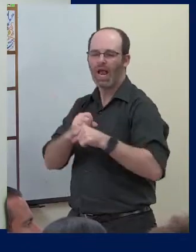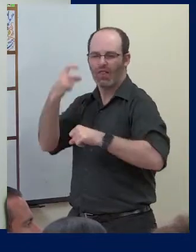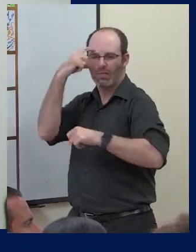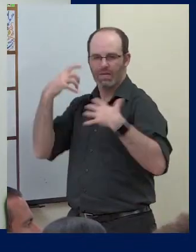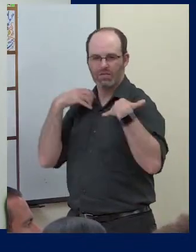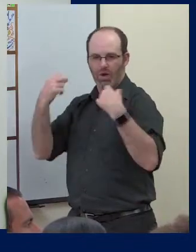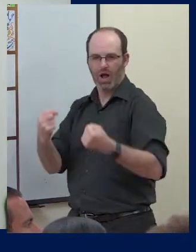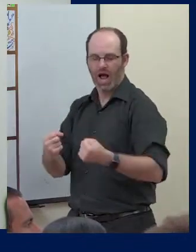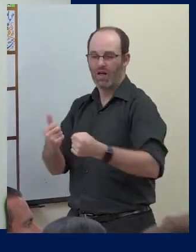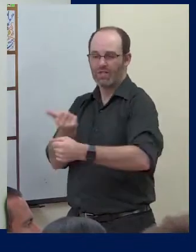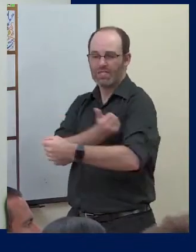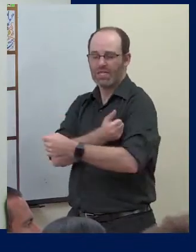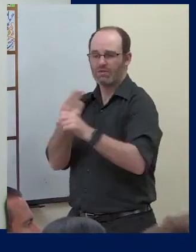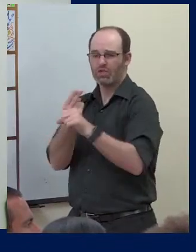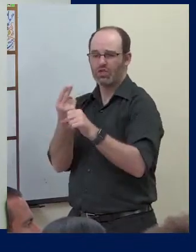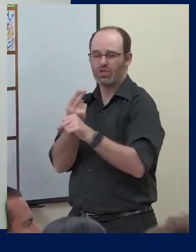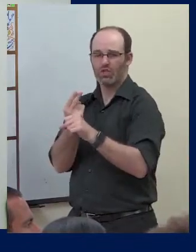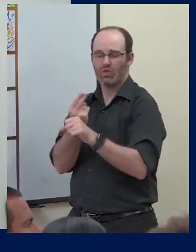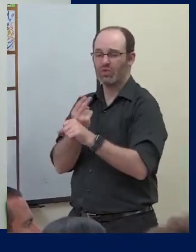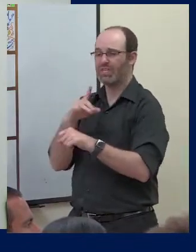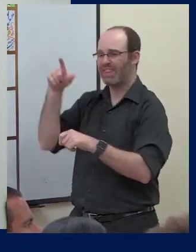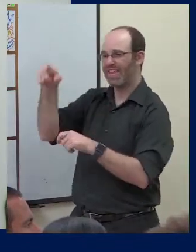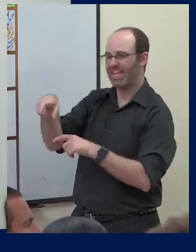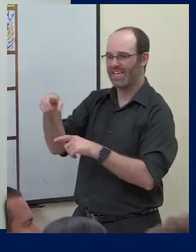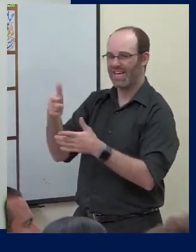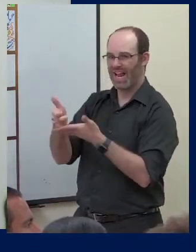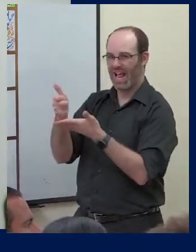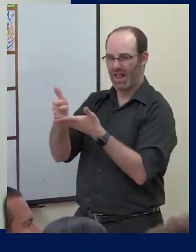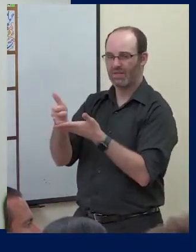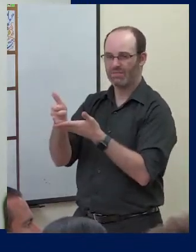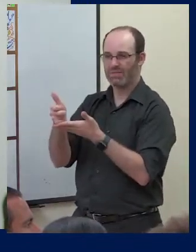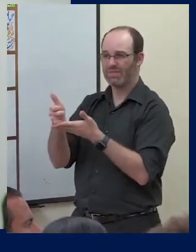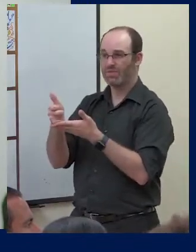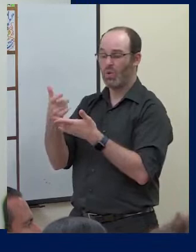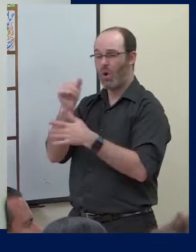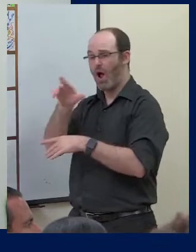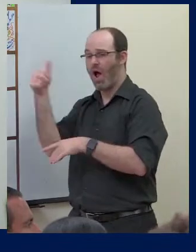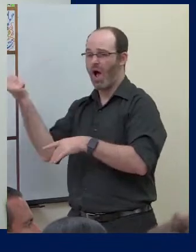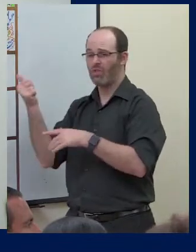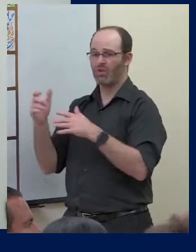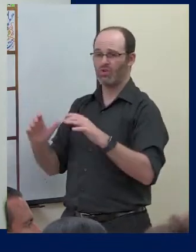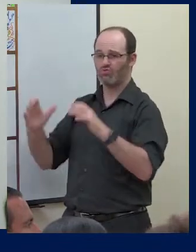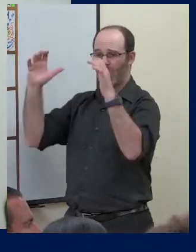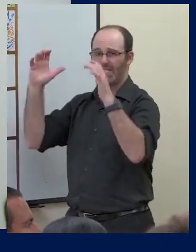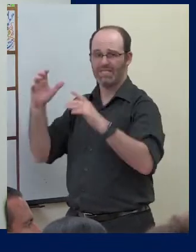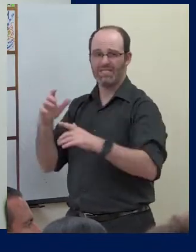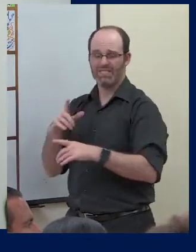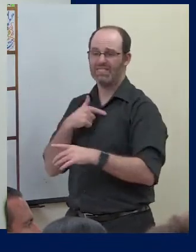abuse disorder, or other types of crises and who need us to meet them where they are.